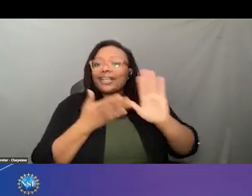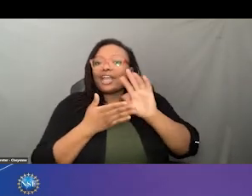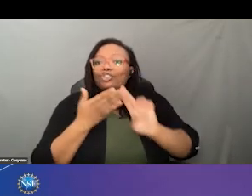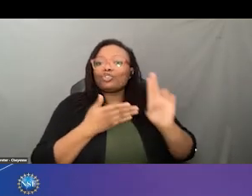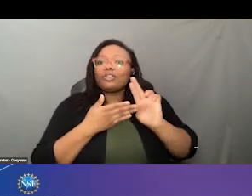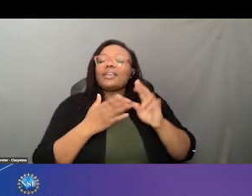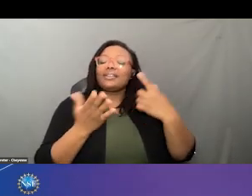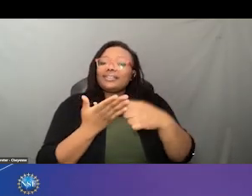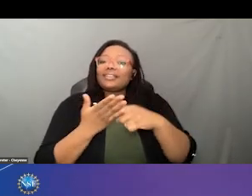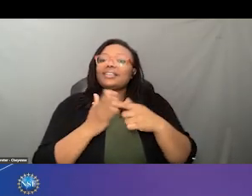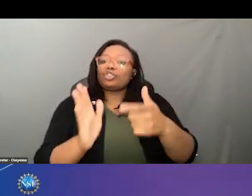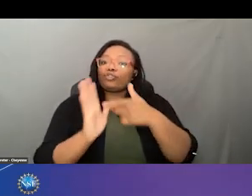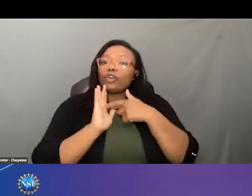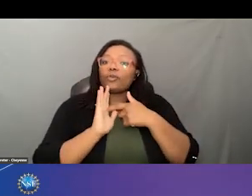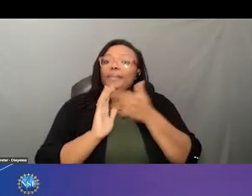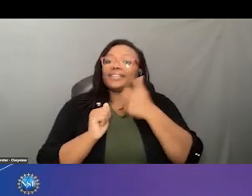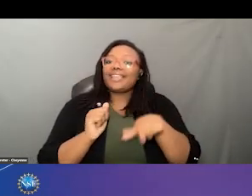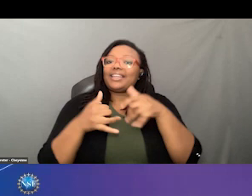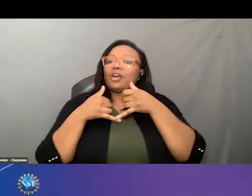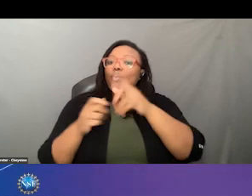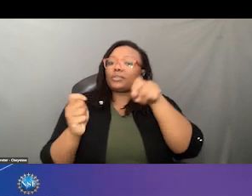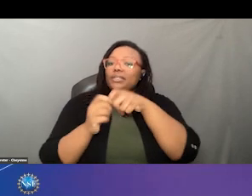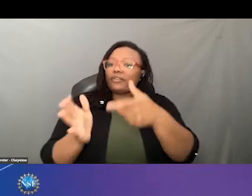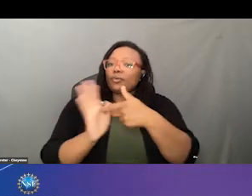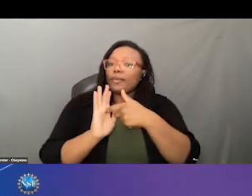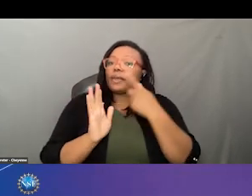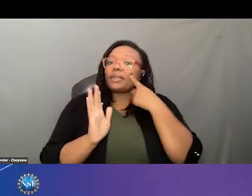over those research terms and conditions and any award-specific requirements